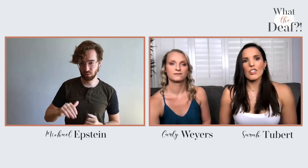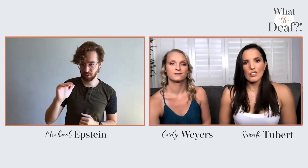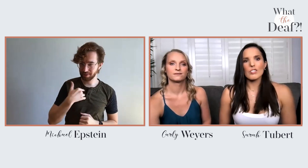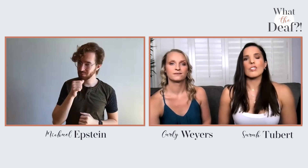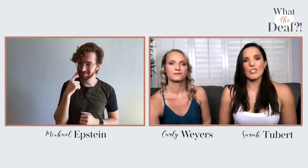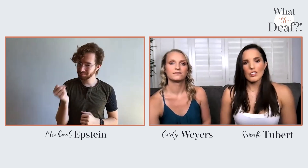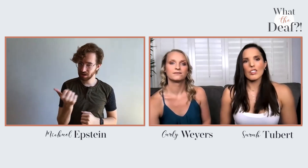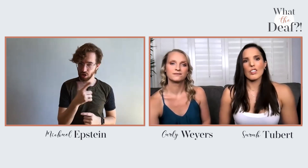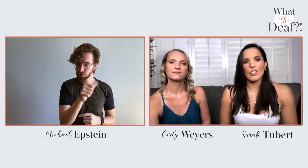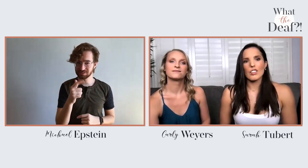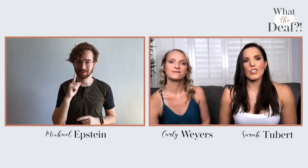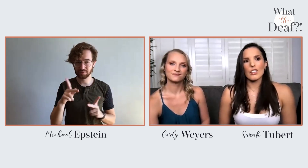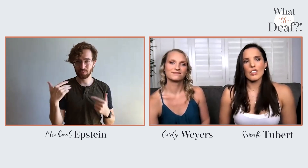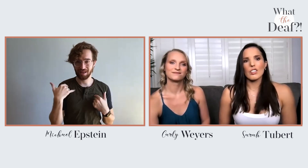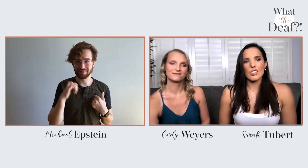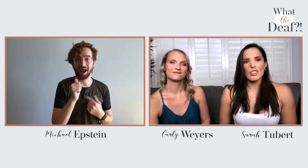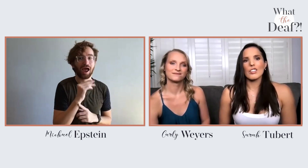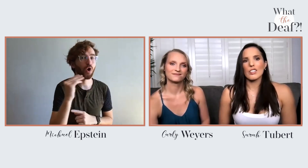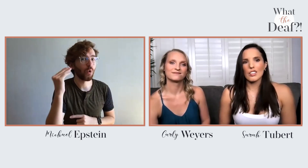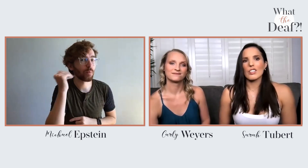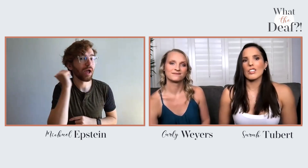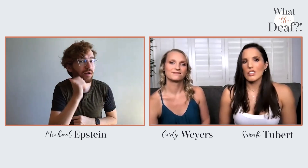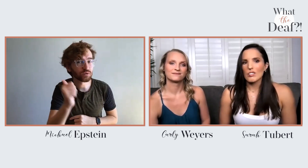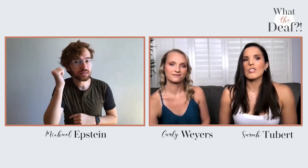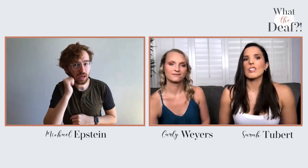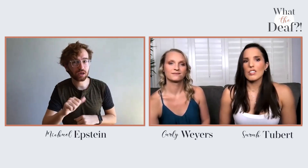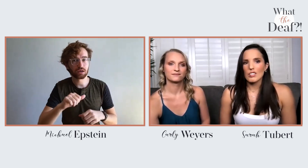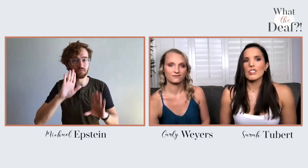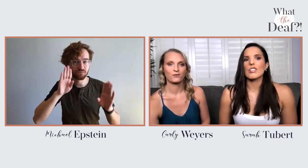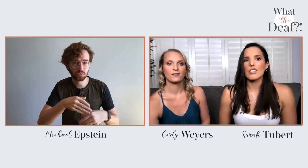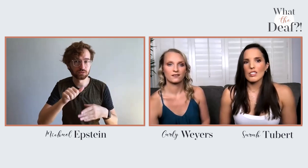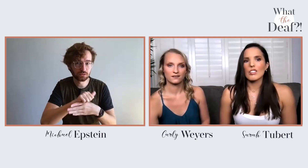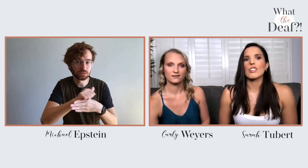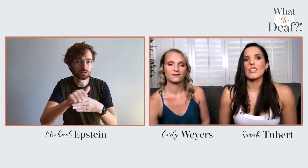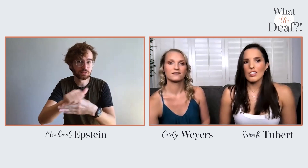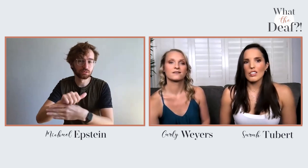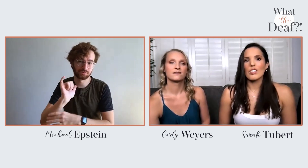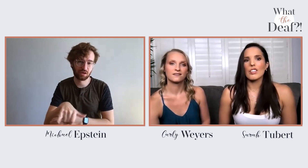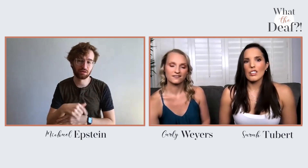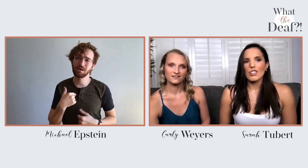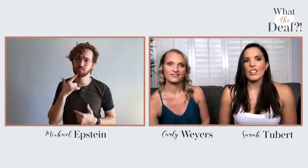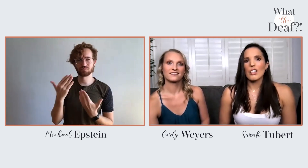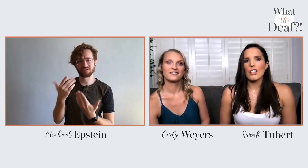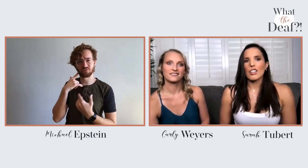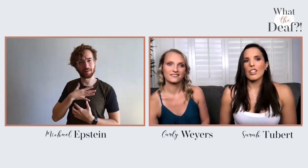Not all deaf people did that at home. That was a daily process for me, focusing on sound and training myself to identify different sounds.